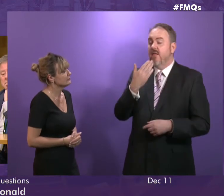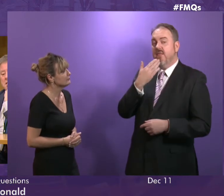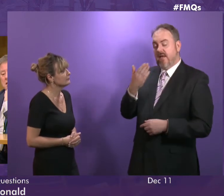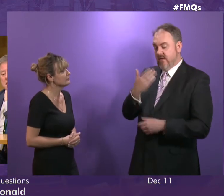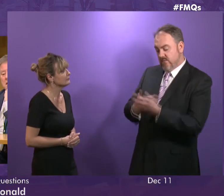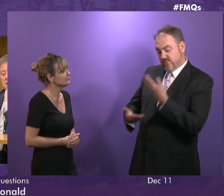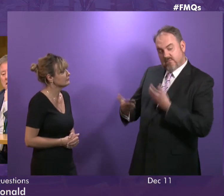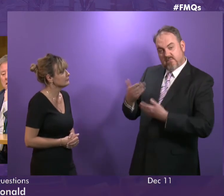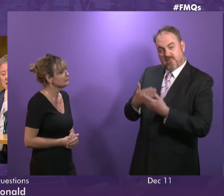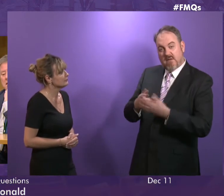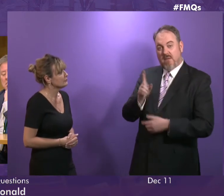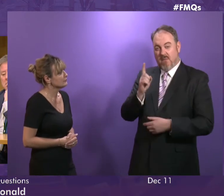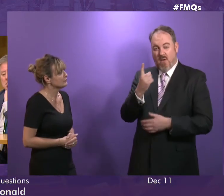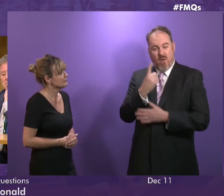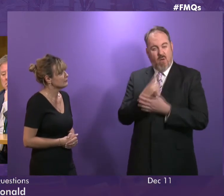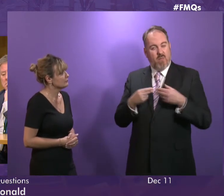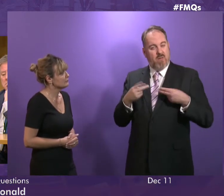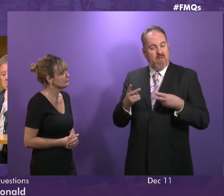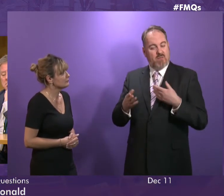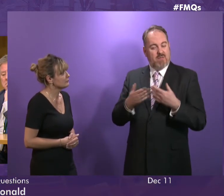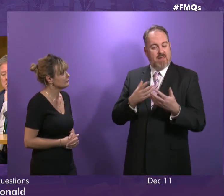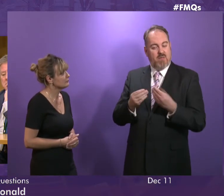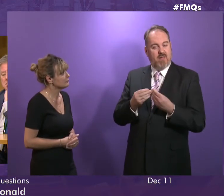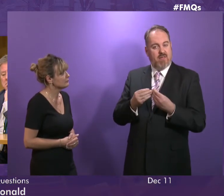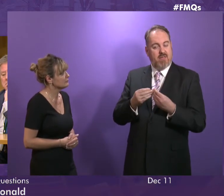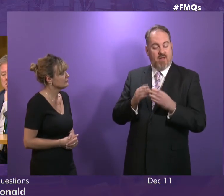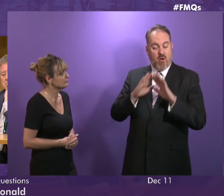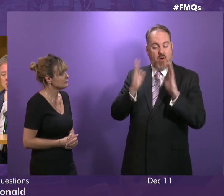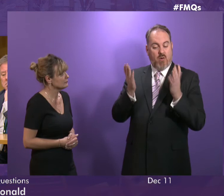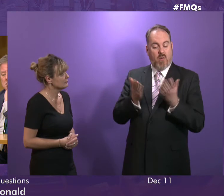We know that the only way that we can successfully tackle the global climate emergency is for